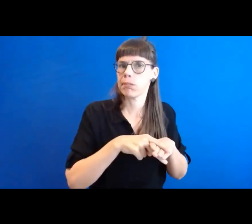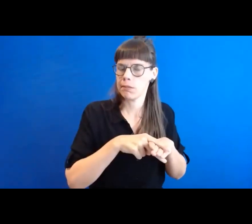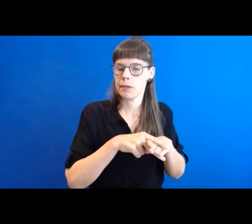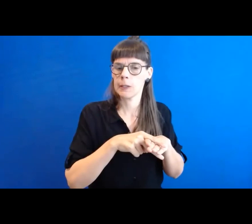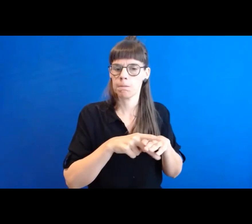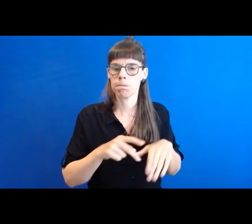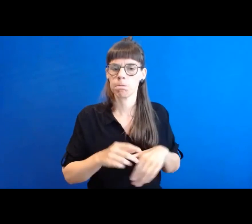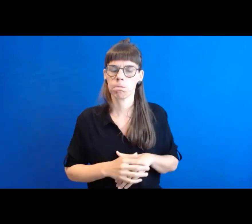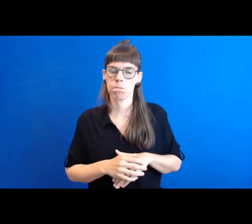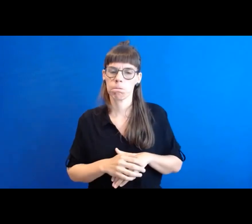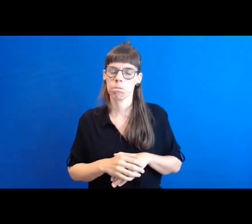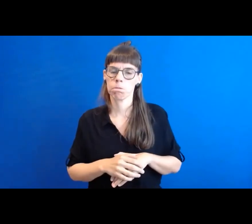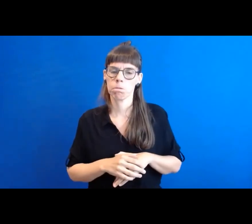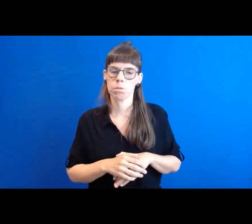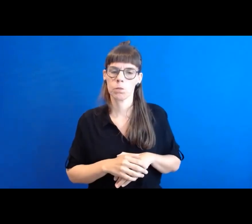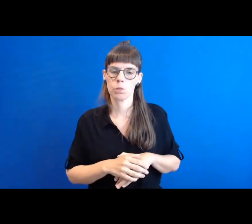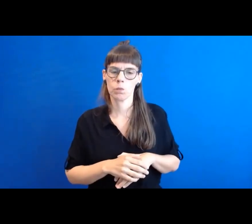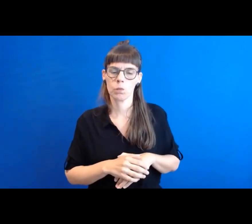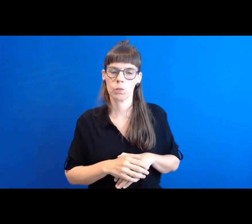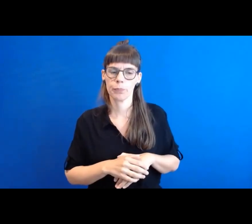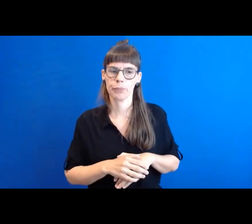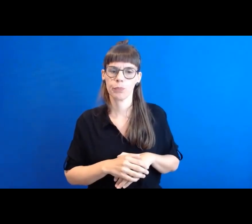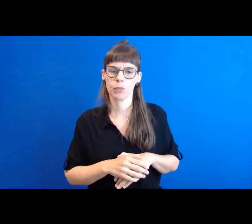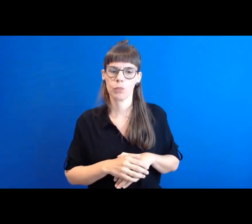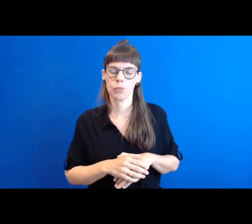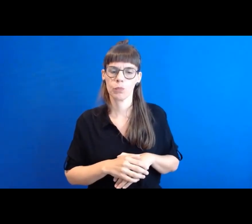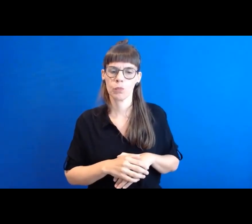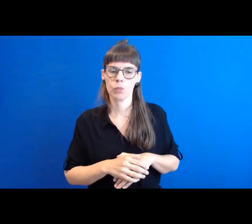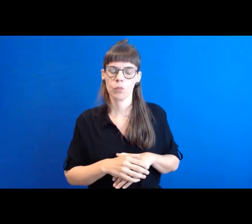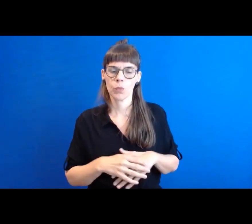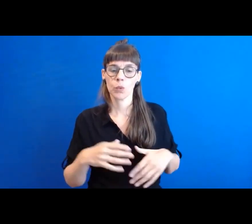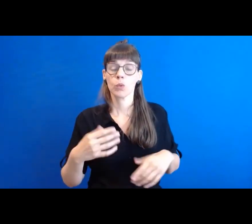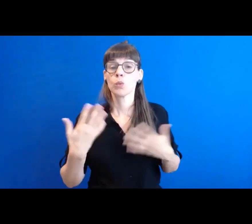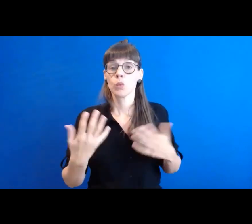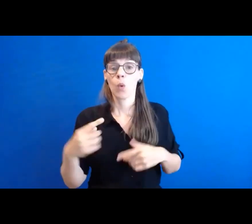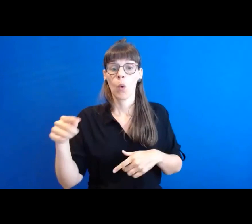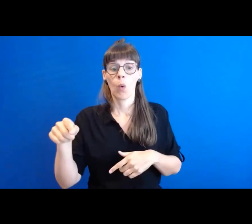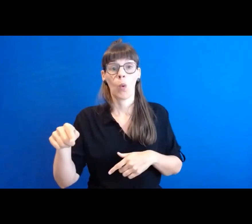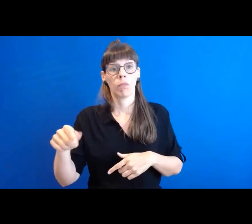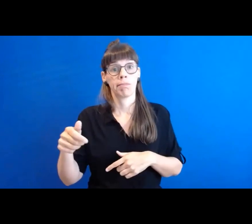couldn't continue connecting themselves or inform themselves. So